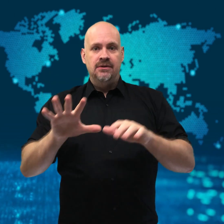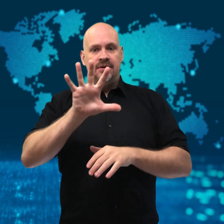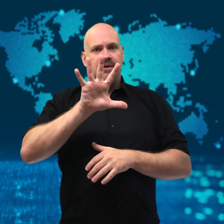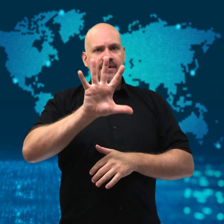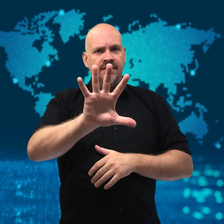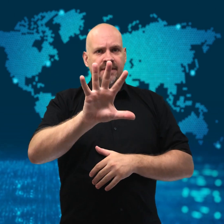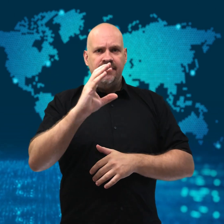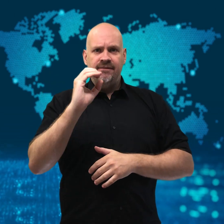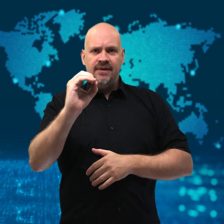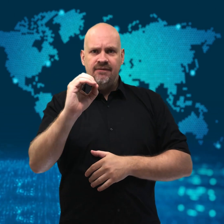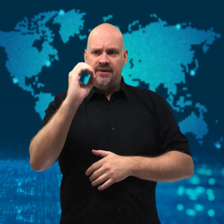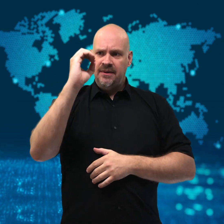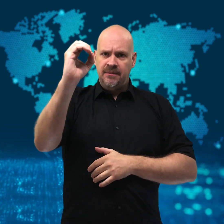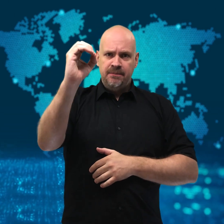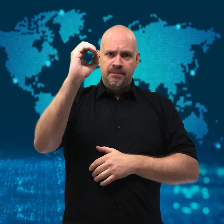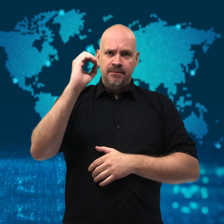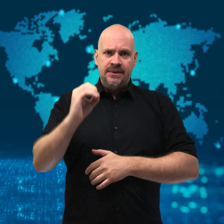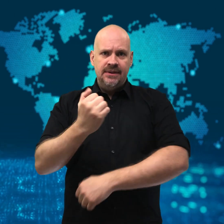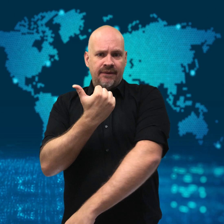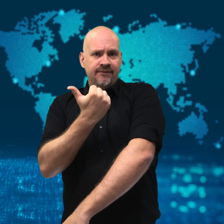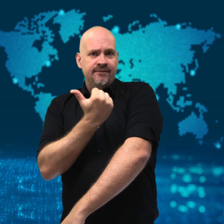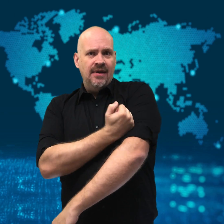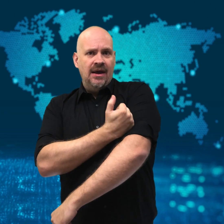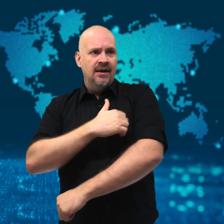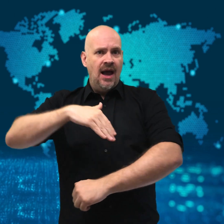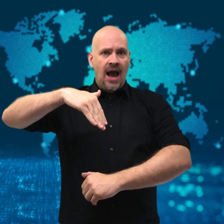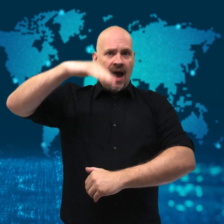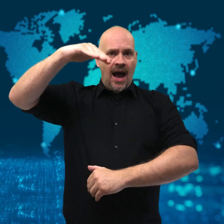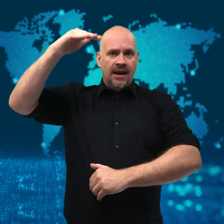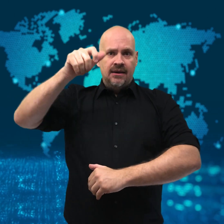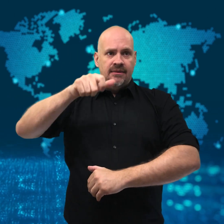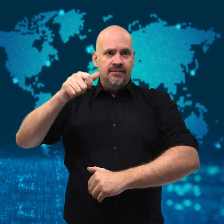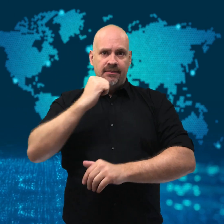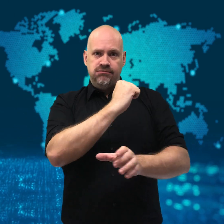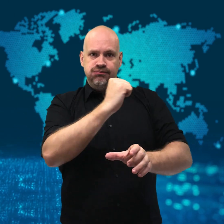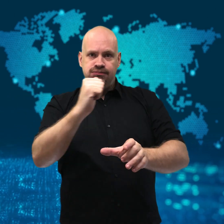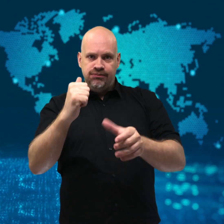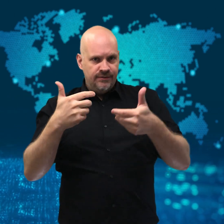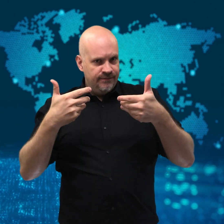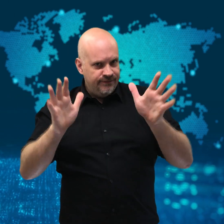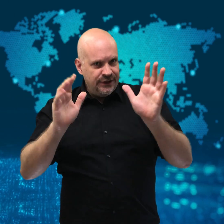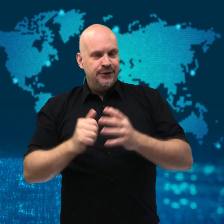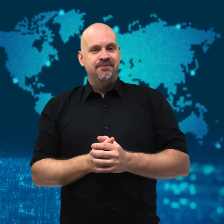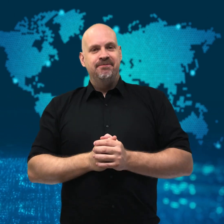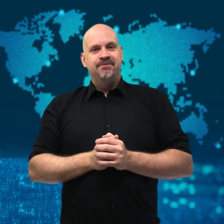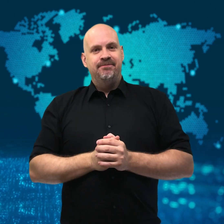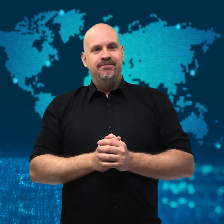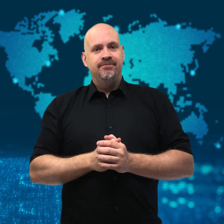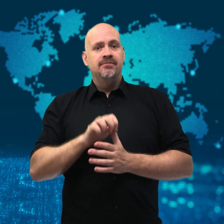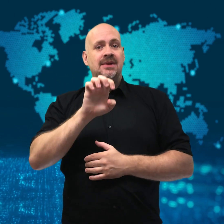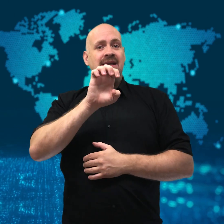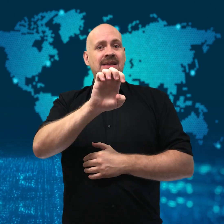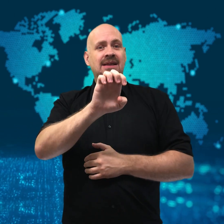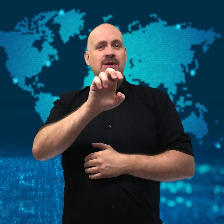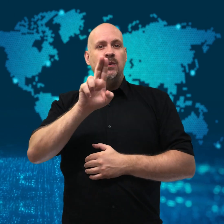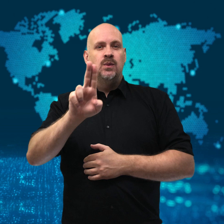The US has fully vaccinated 50% of the country’s adults.